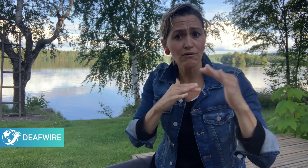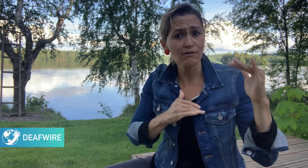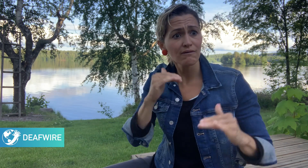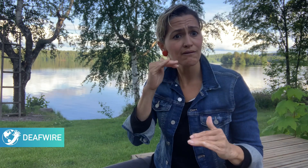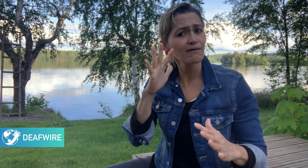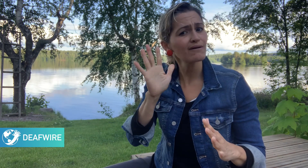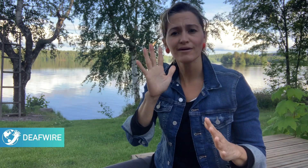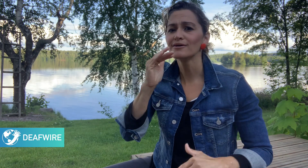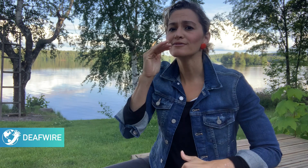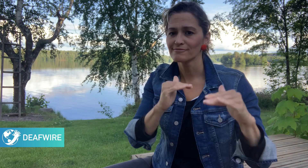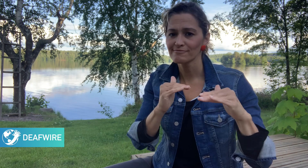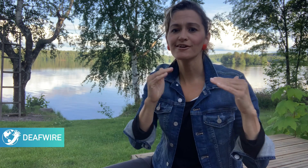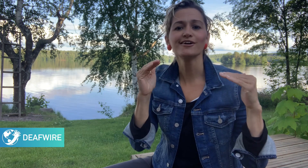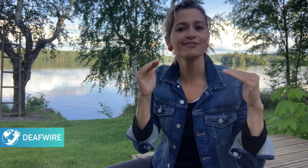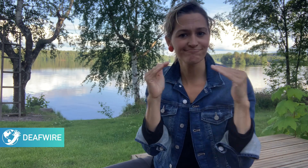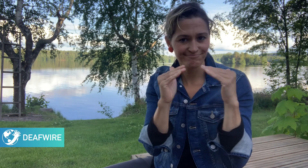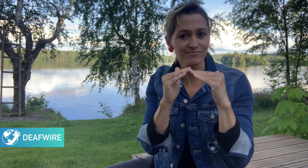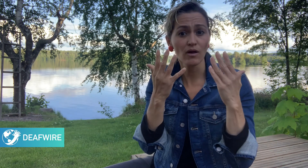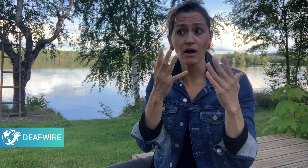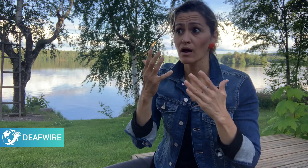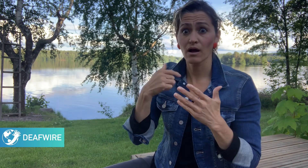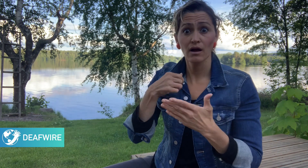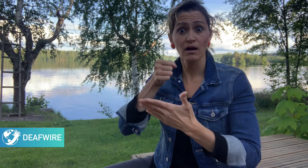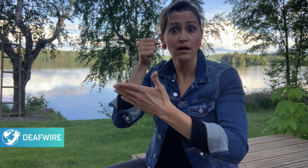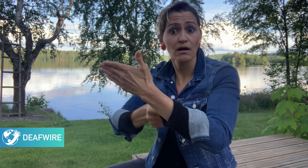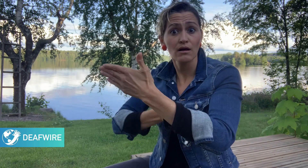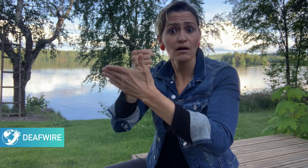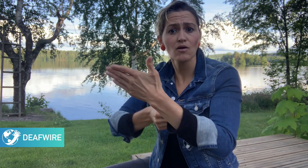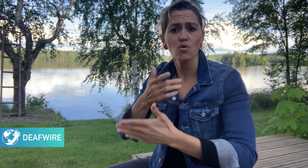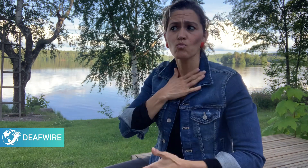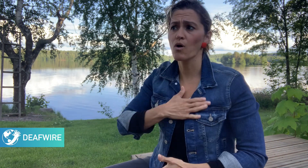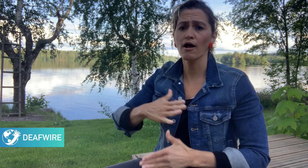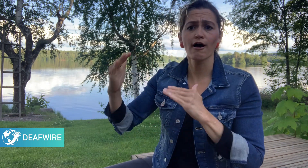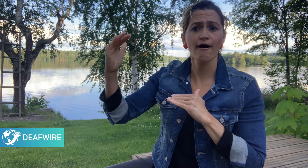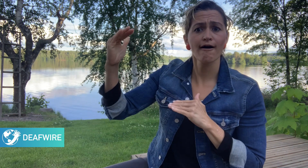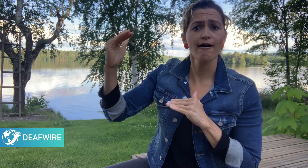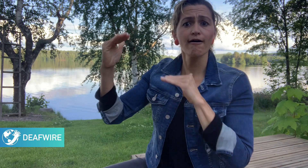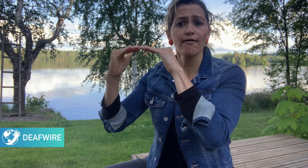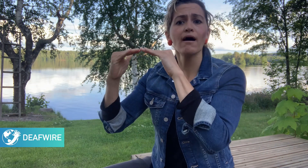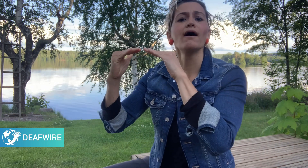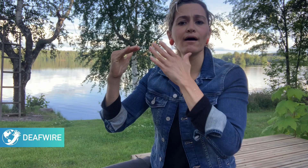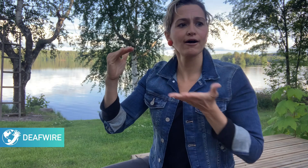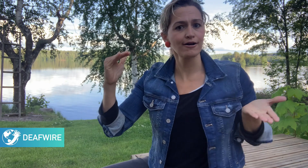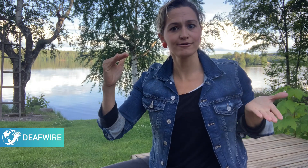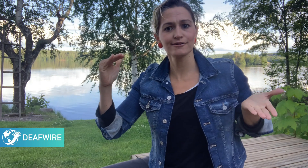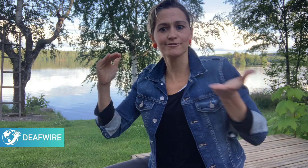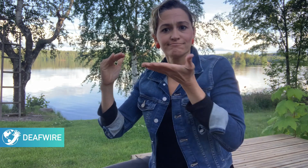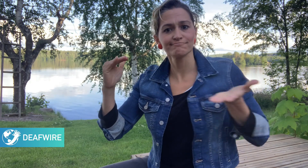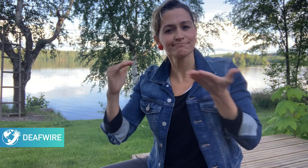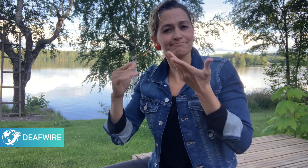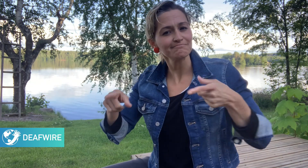that Deaf people of color in our community